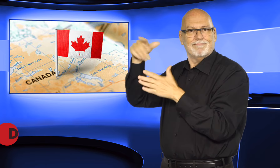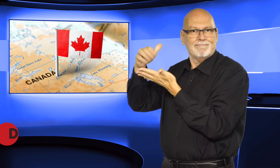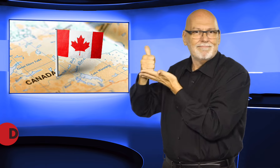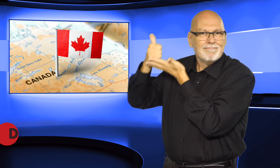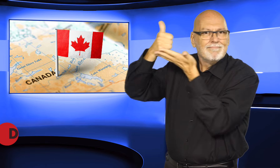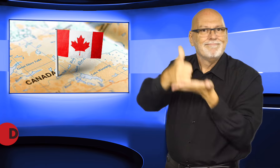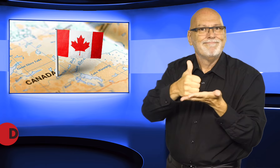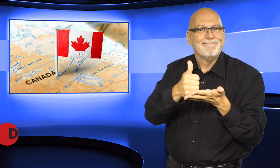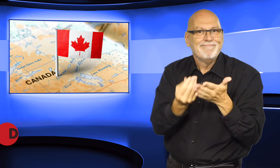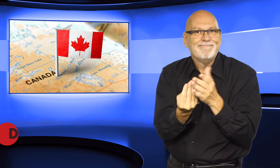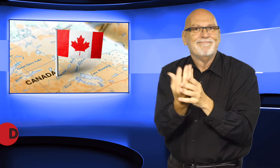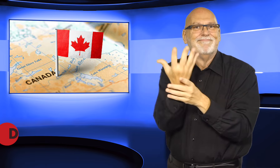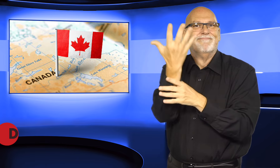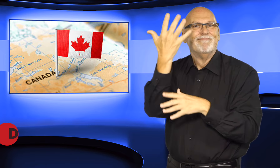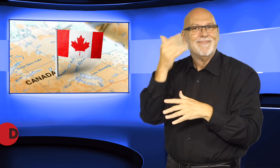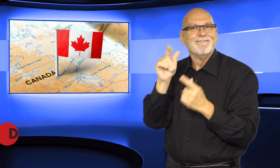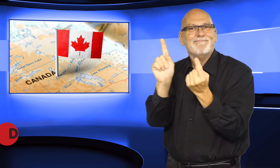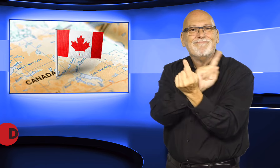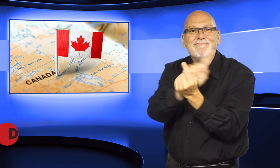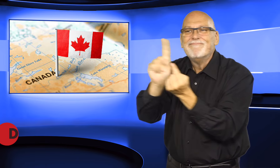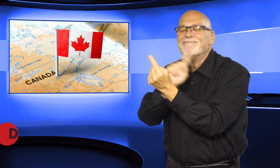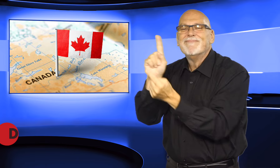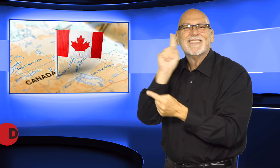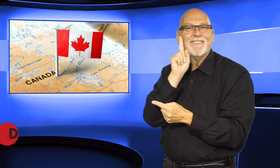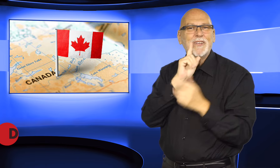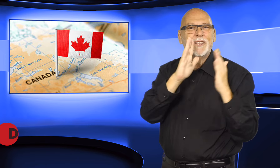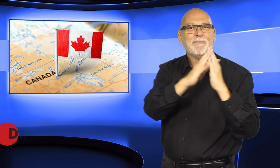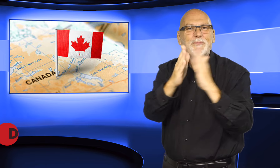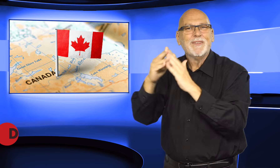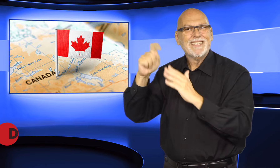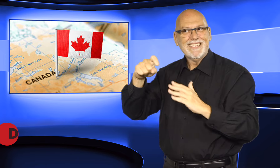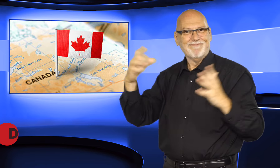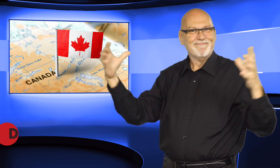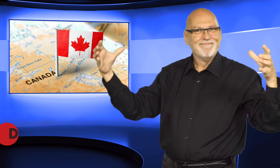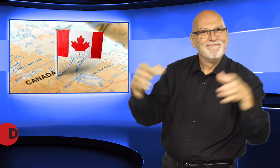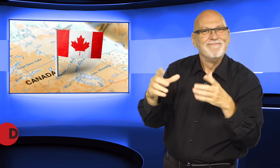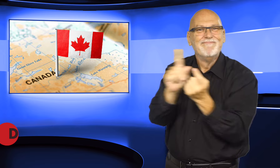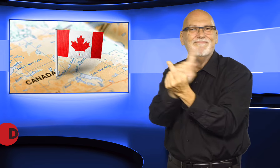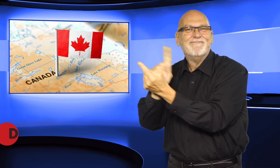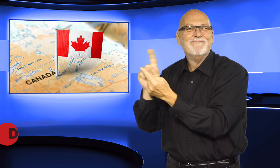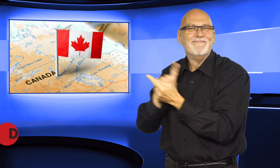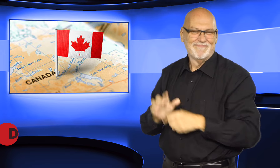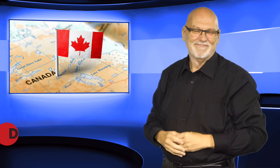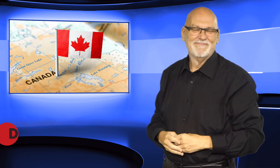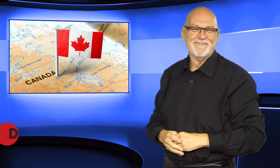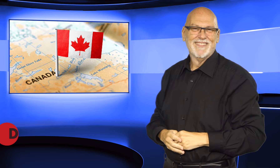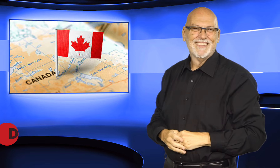to help, serve and meet Deaf community needs.